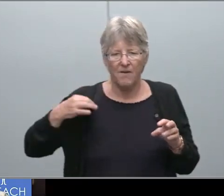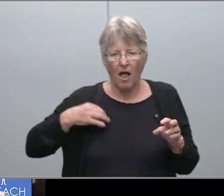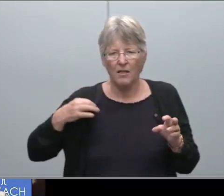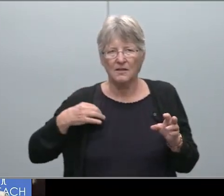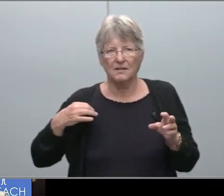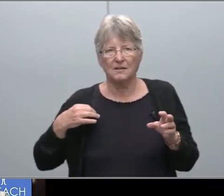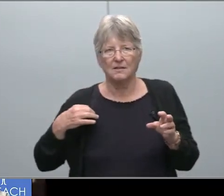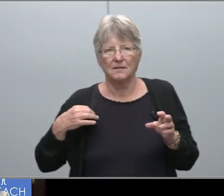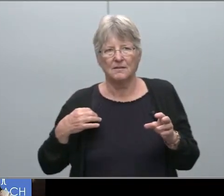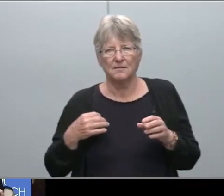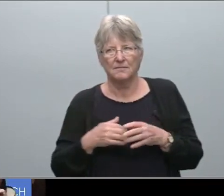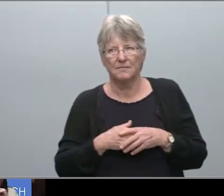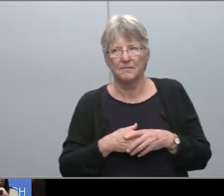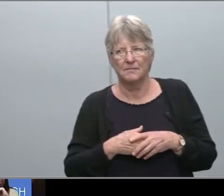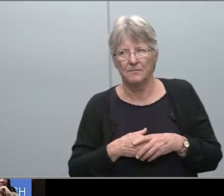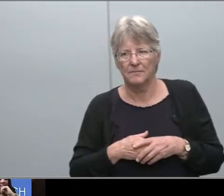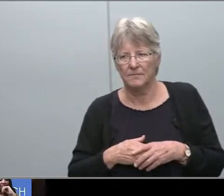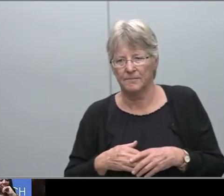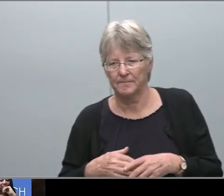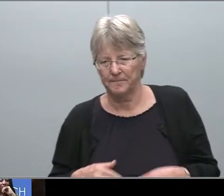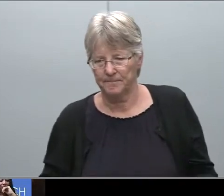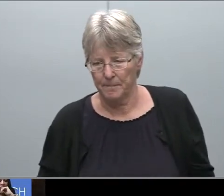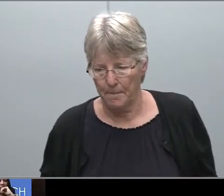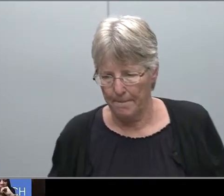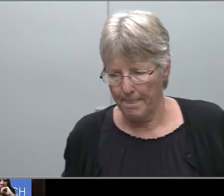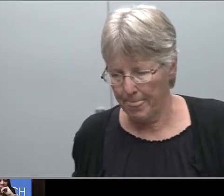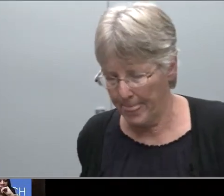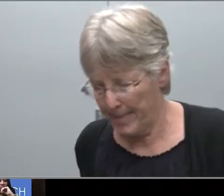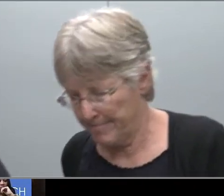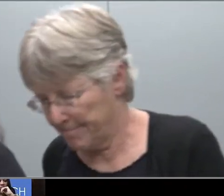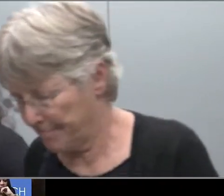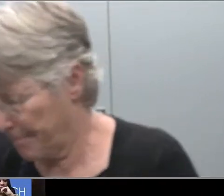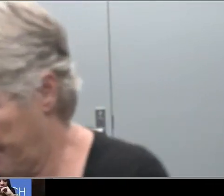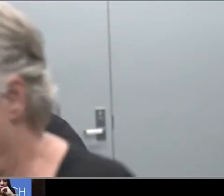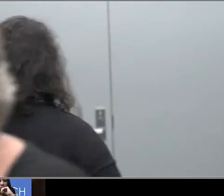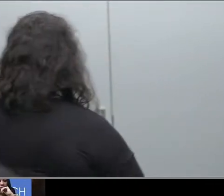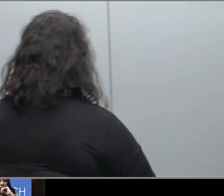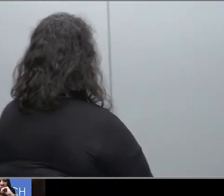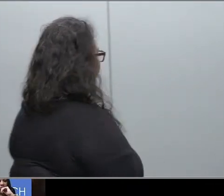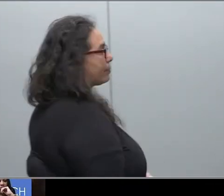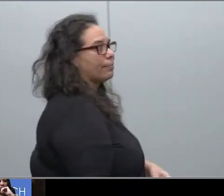We can have all different ideas about life, but we should have a common voice